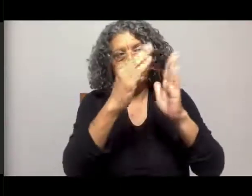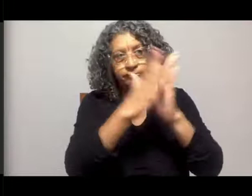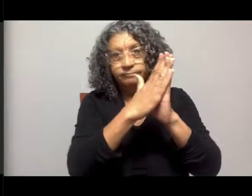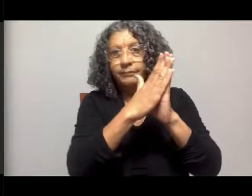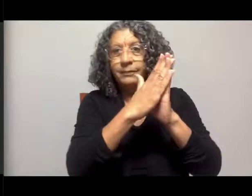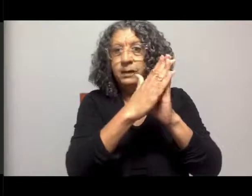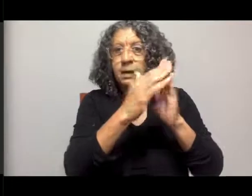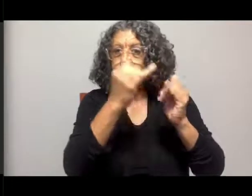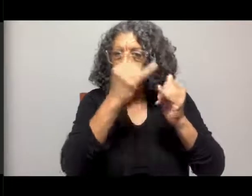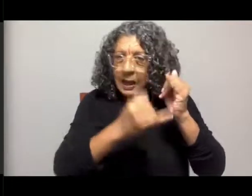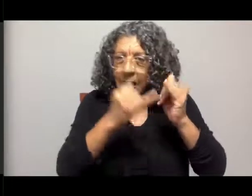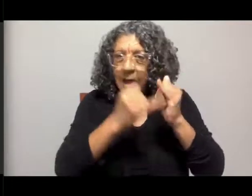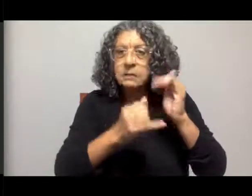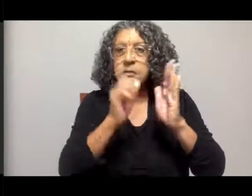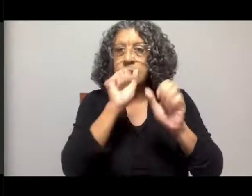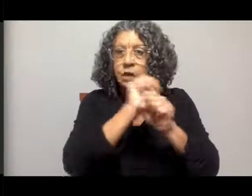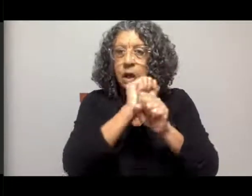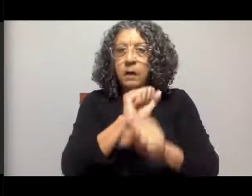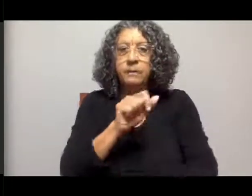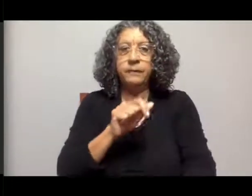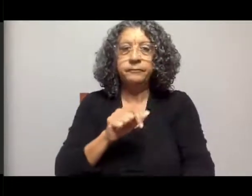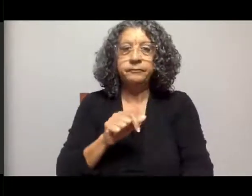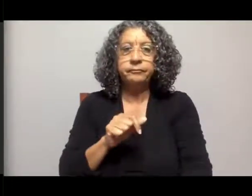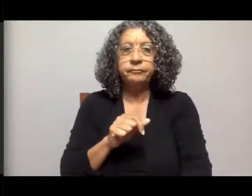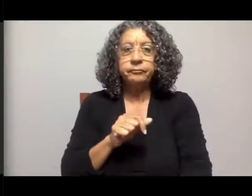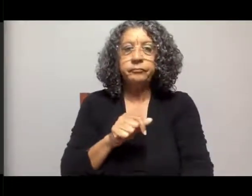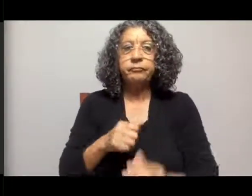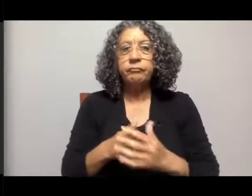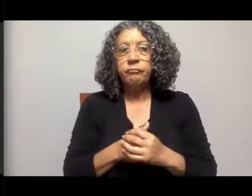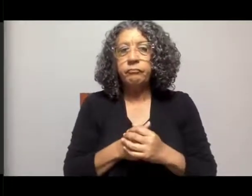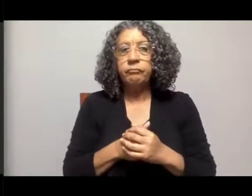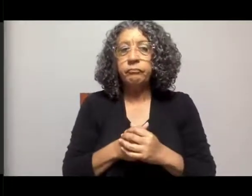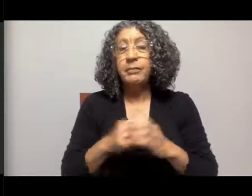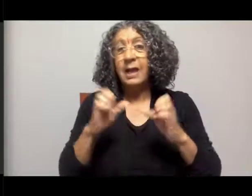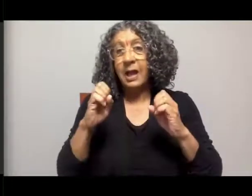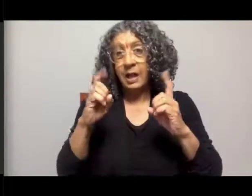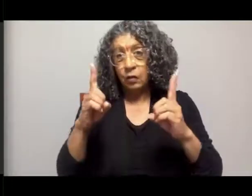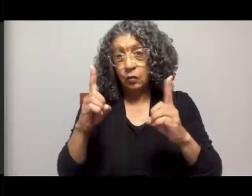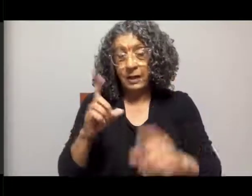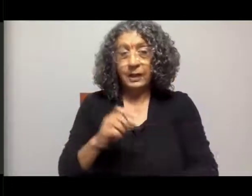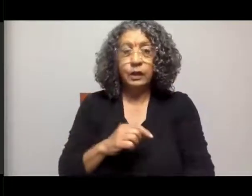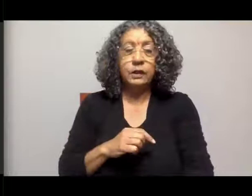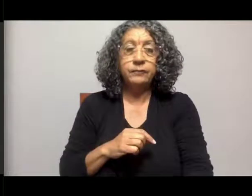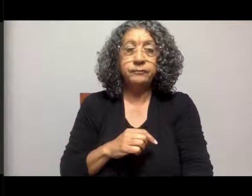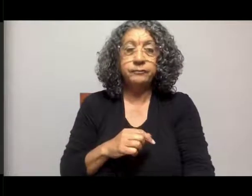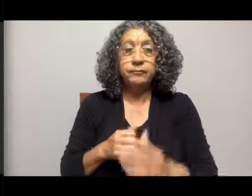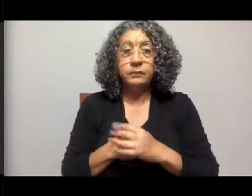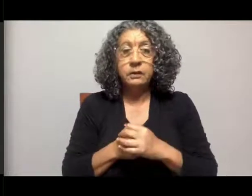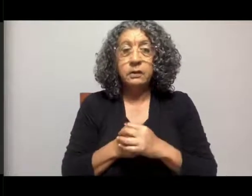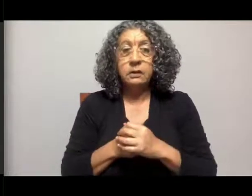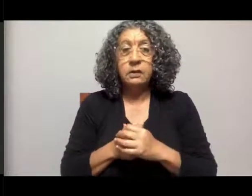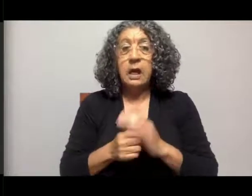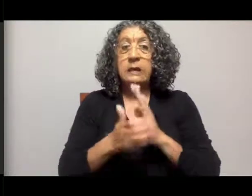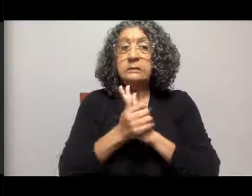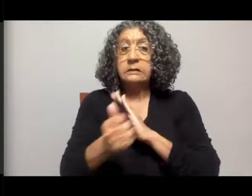Your first job should be last Education